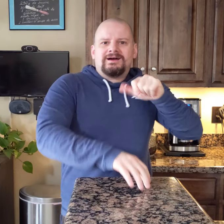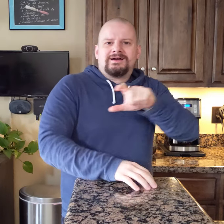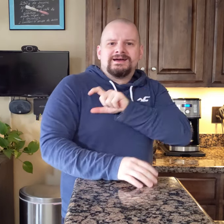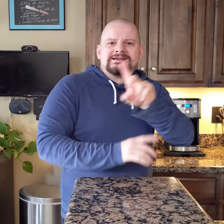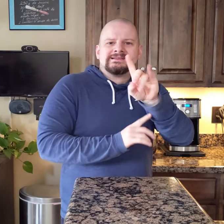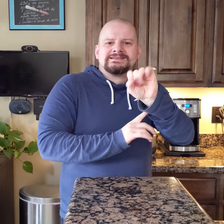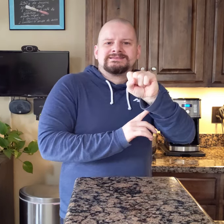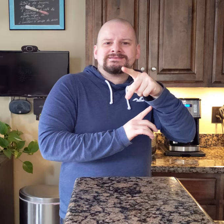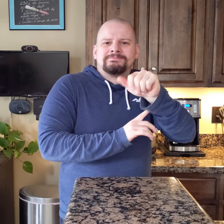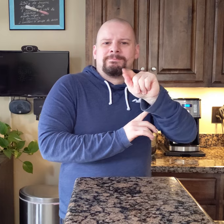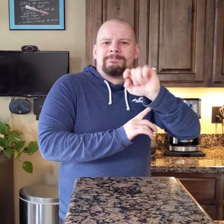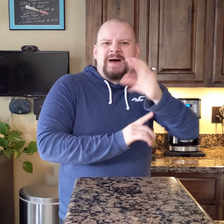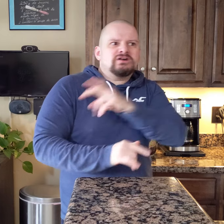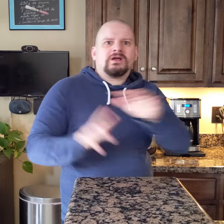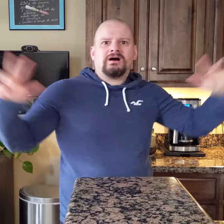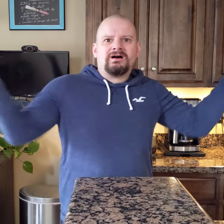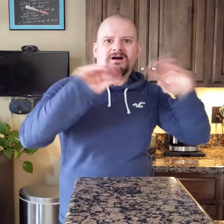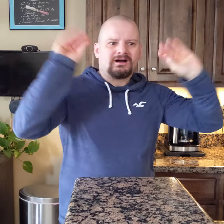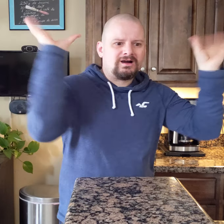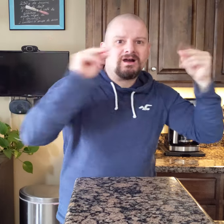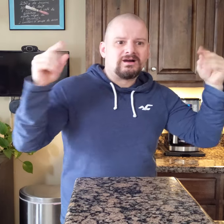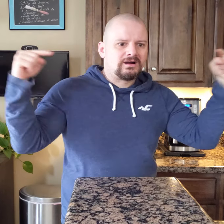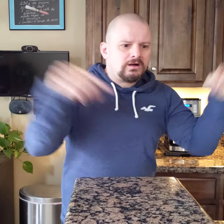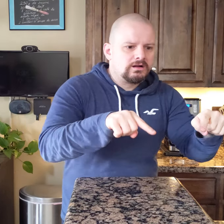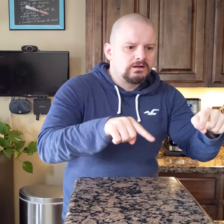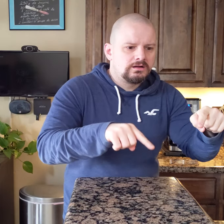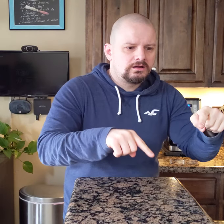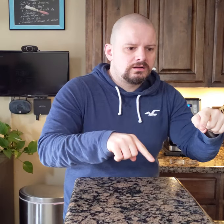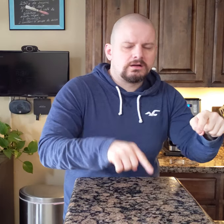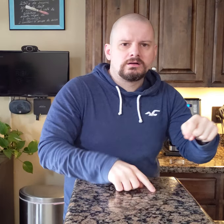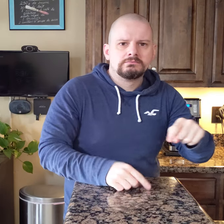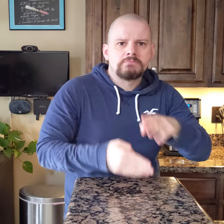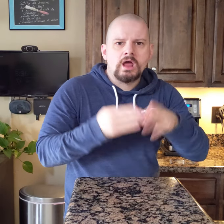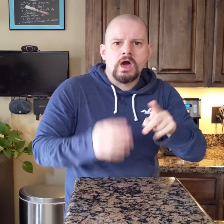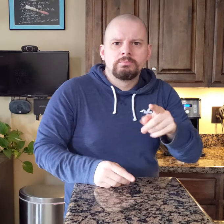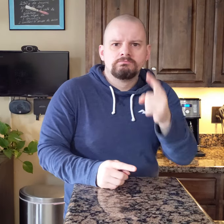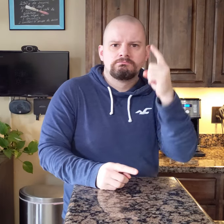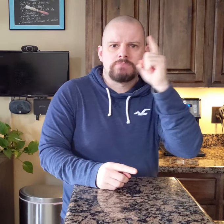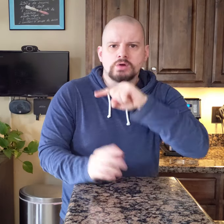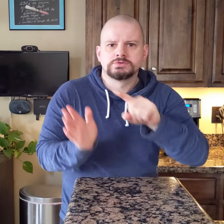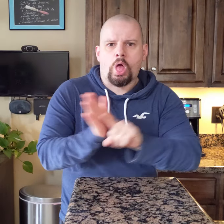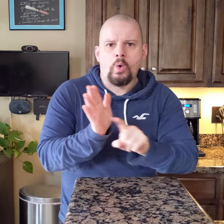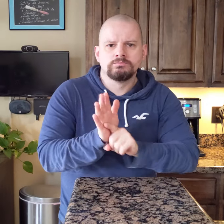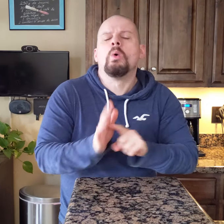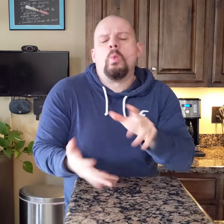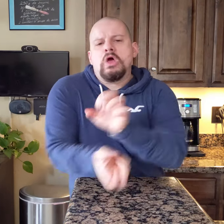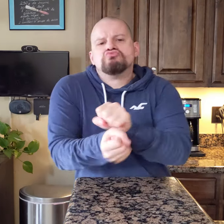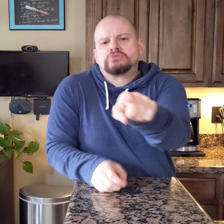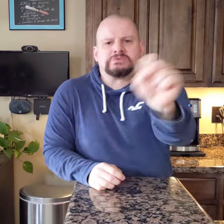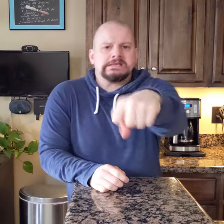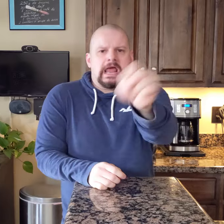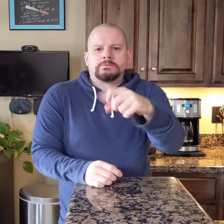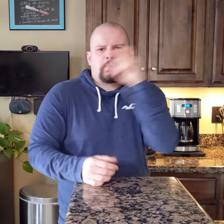They can call a dispatch and if they come for nothing. They're likely to arrest you for creating false alarm.